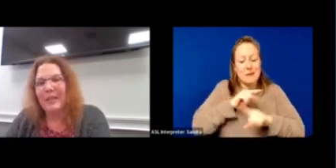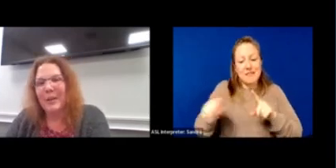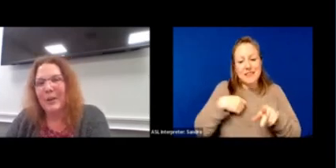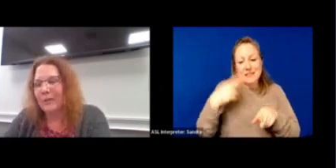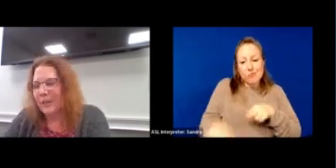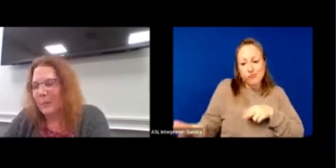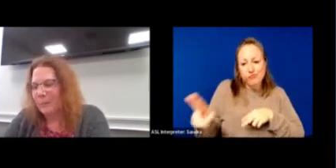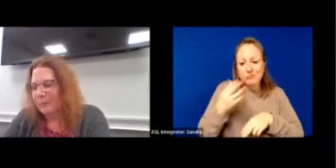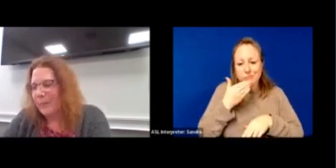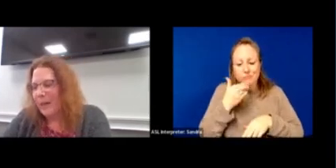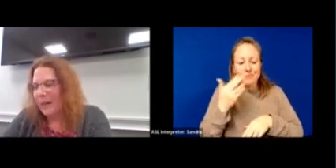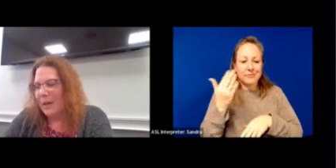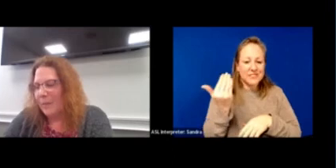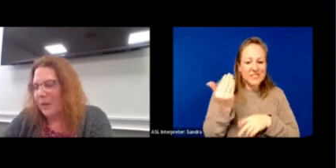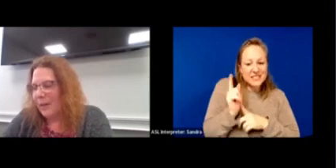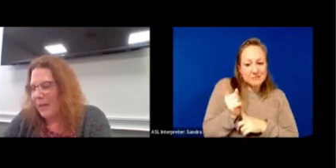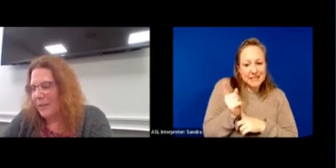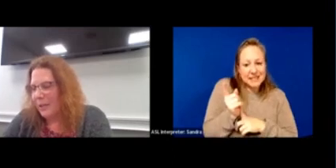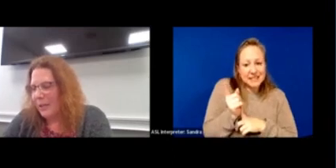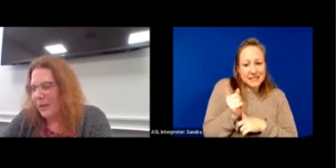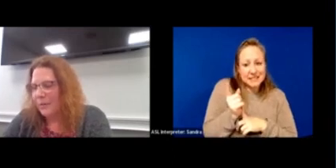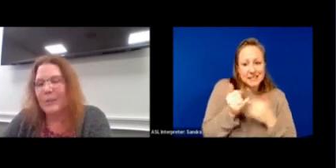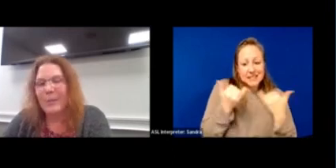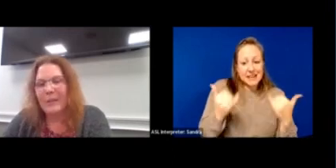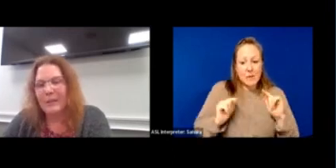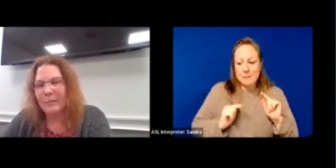minute overview. And I am going ahead and turn it over to Devon.